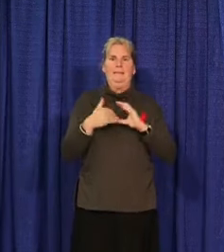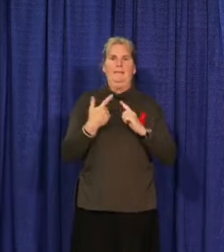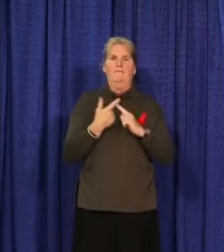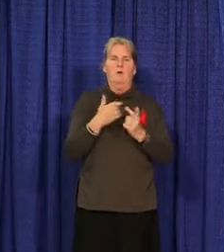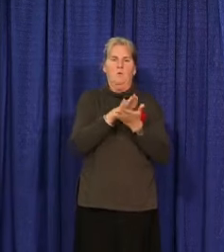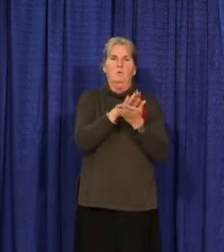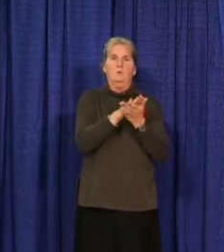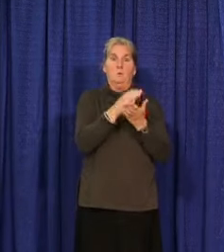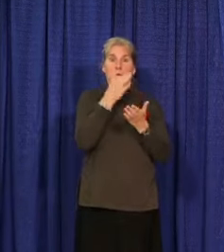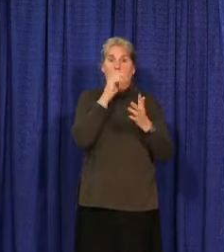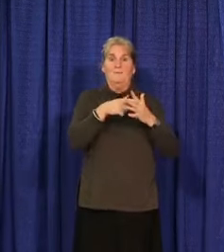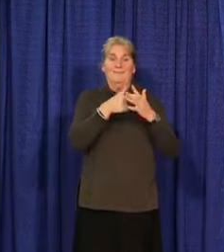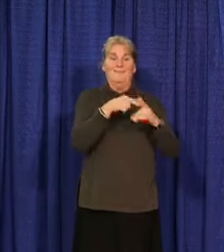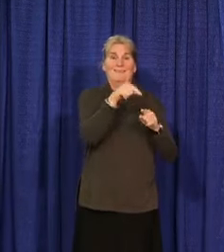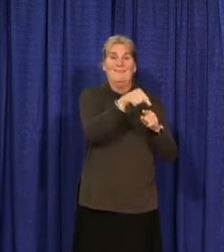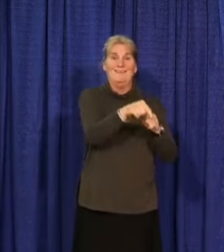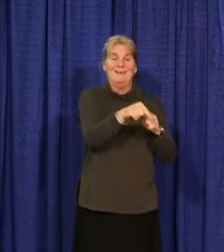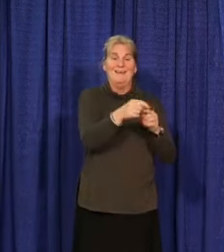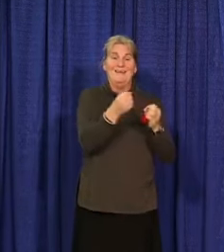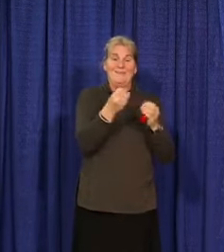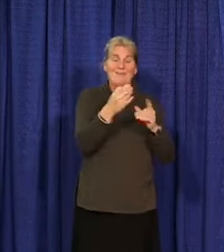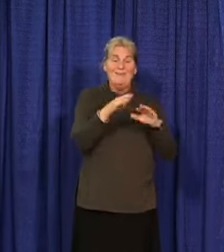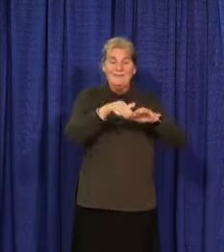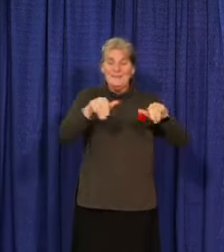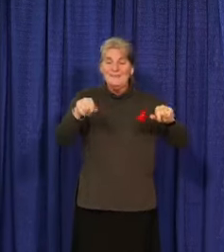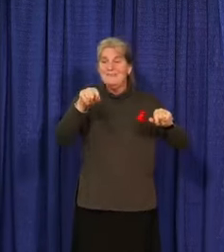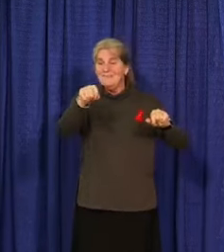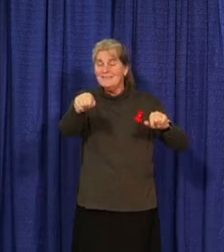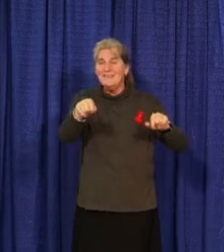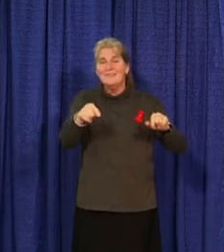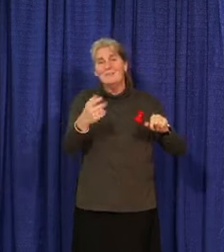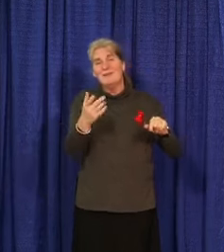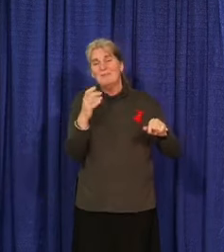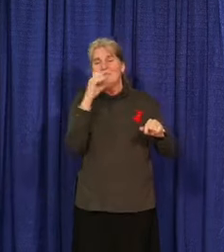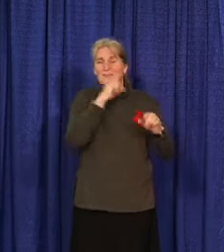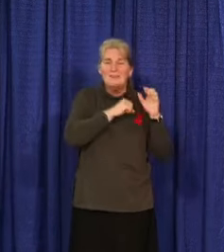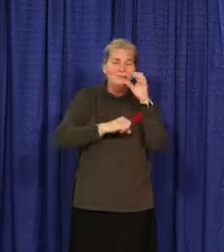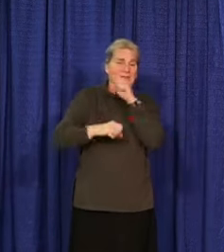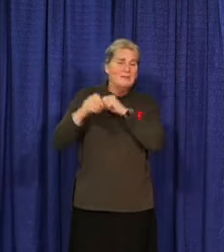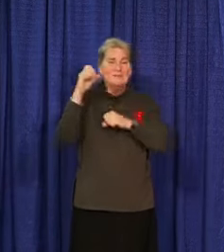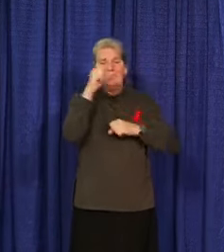particularly with school beginning that all kinds of kids will be missing school and